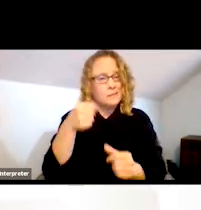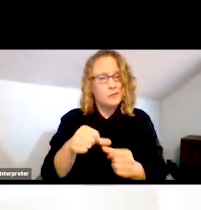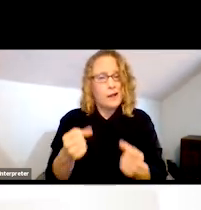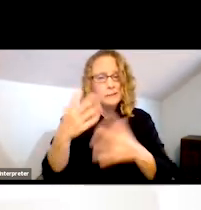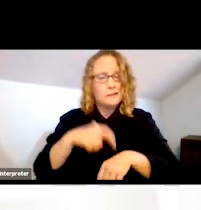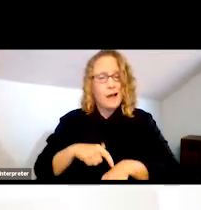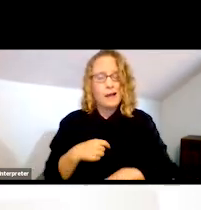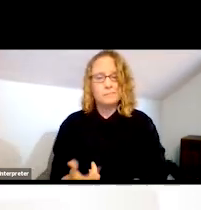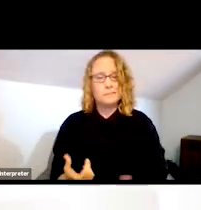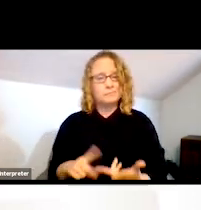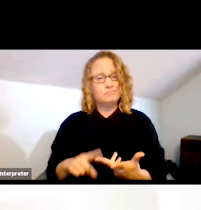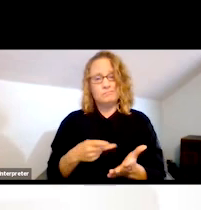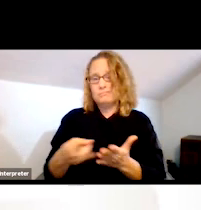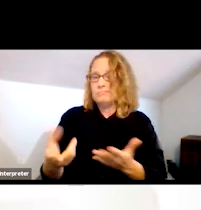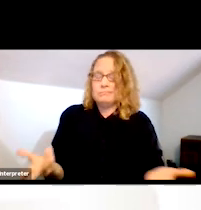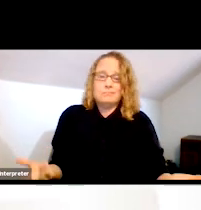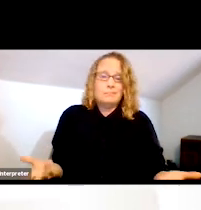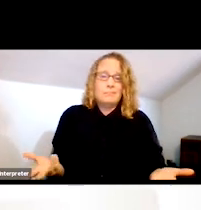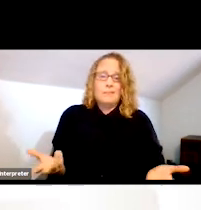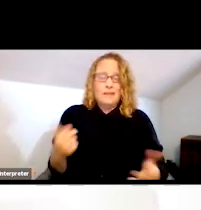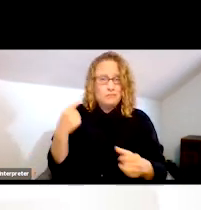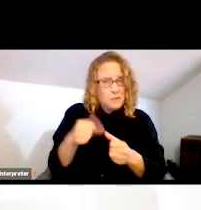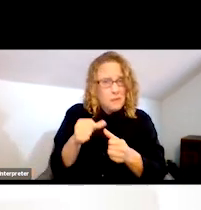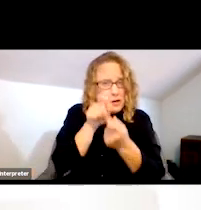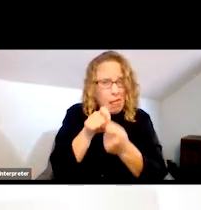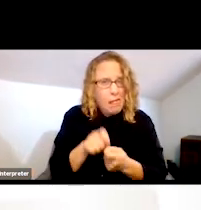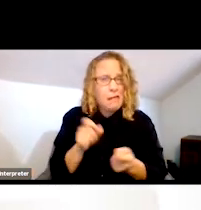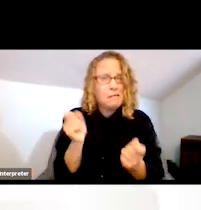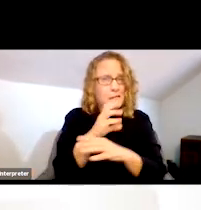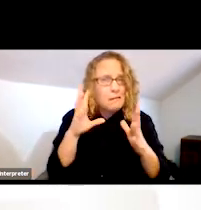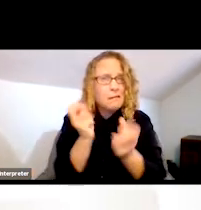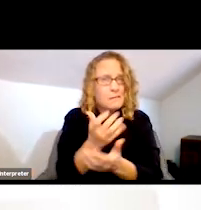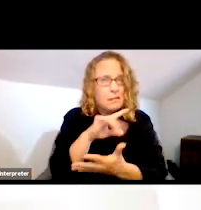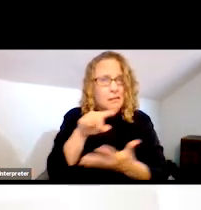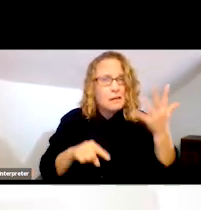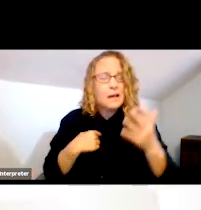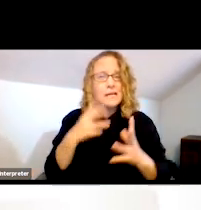and I haven't done it recently, but I honestly, I can't tell you how many times I've been arrested.